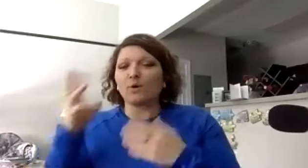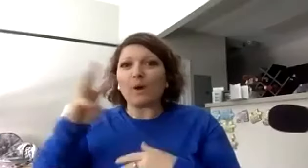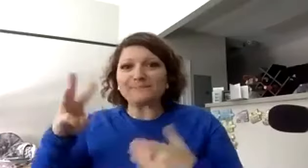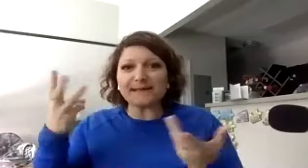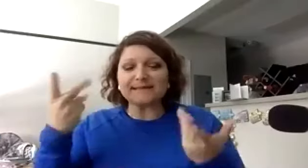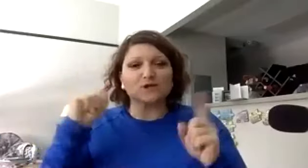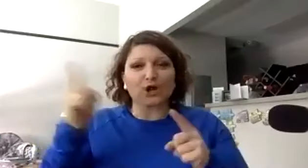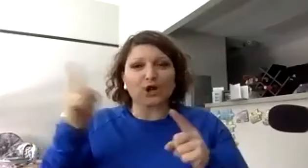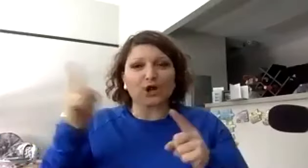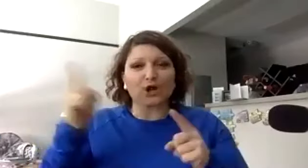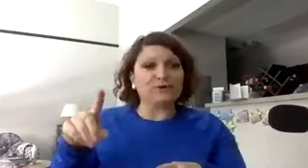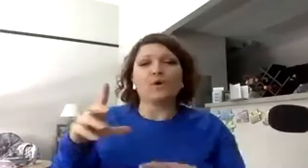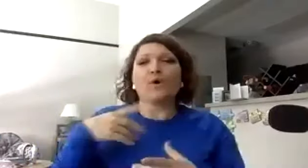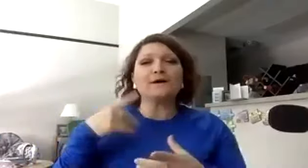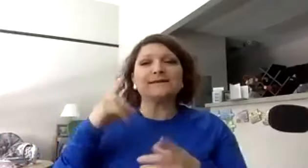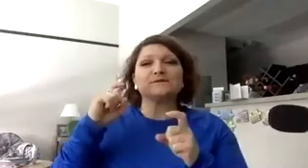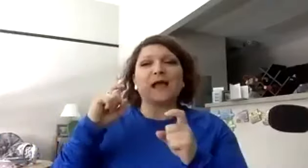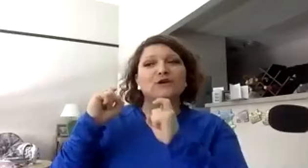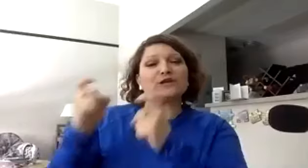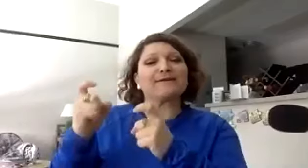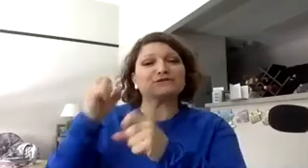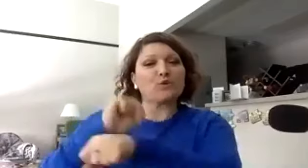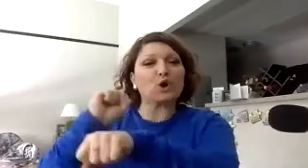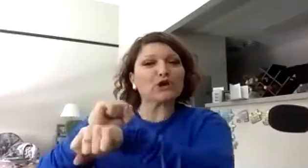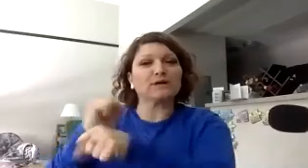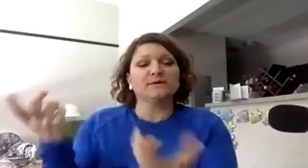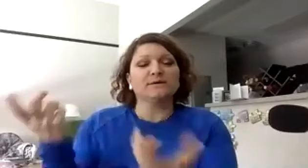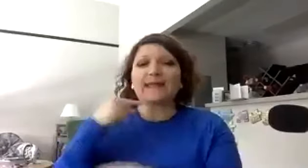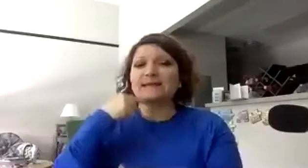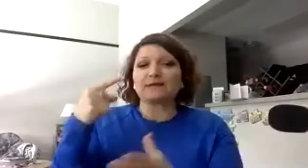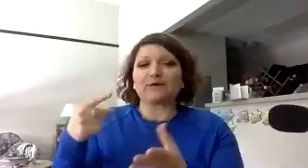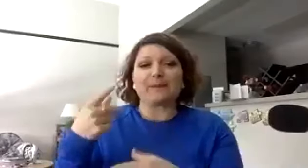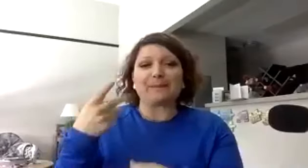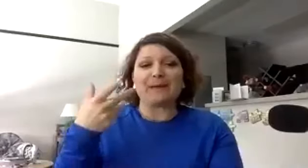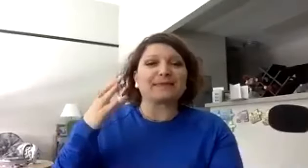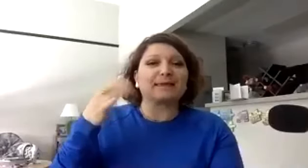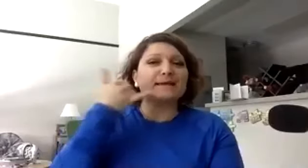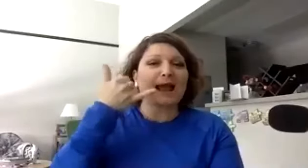websites to go to or how to get it to work when i told them about the caption